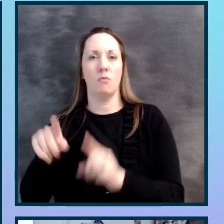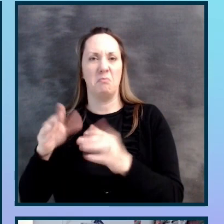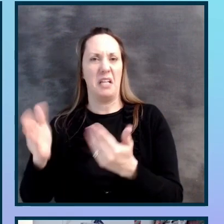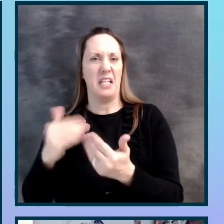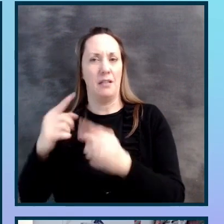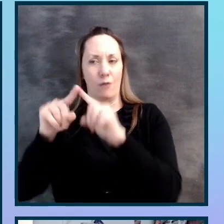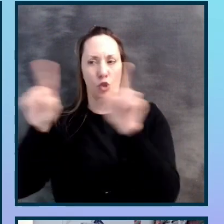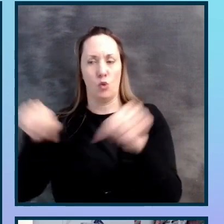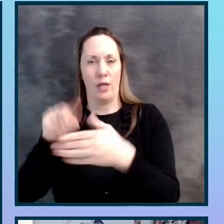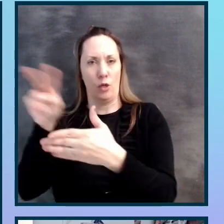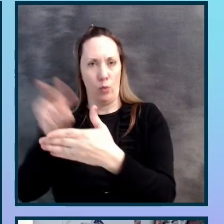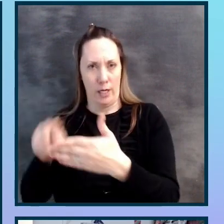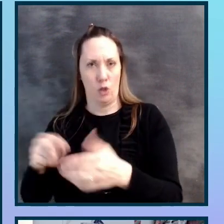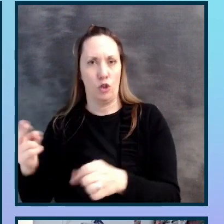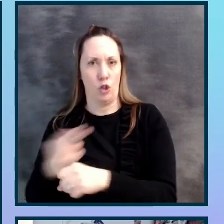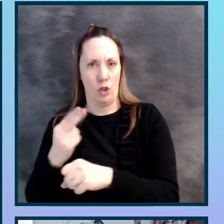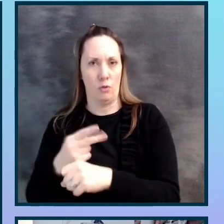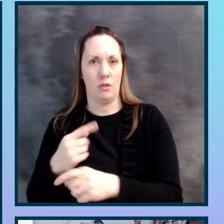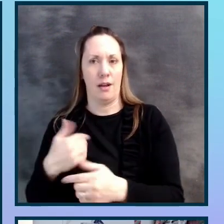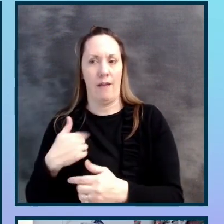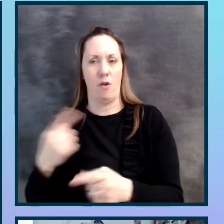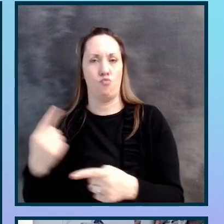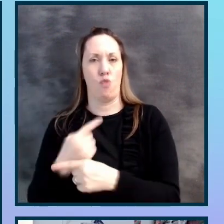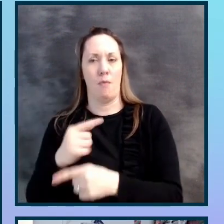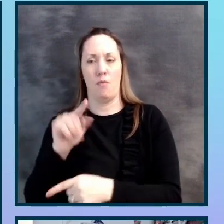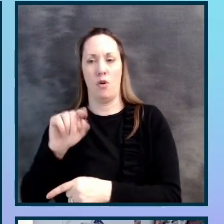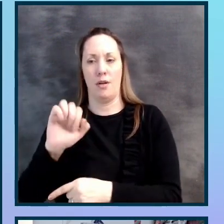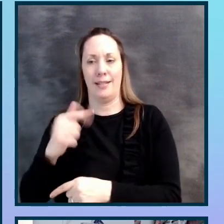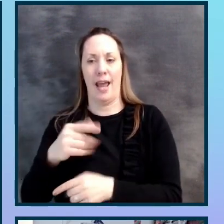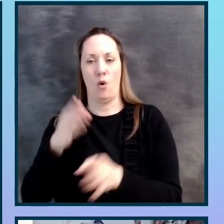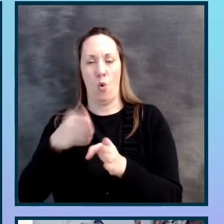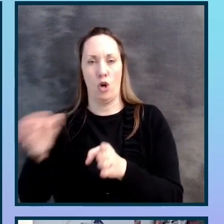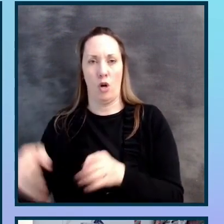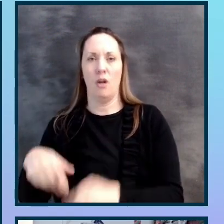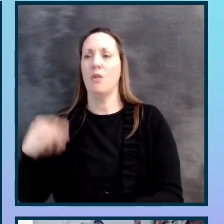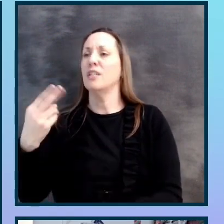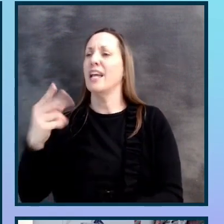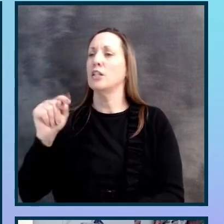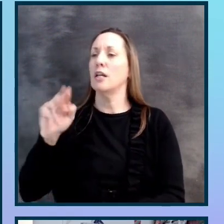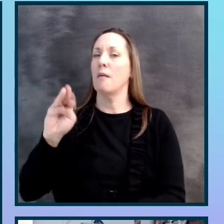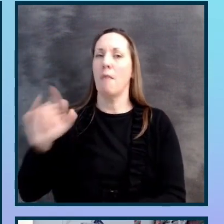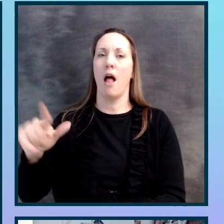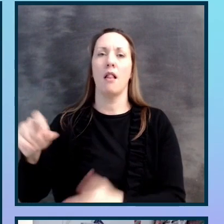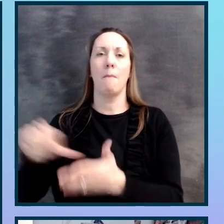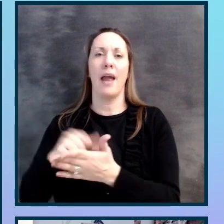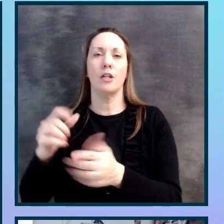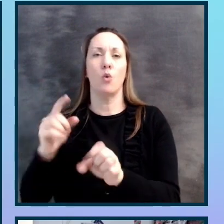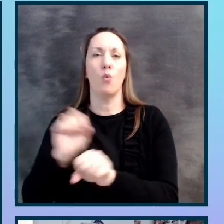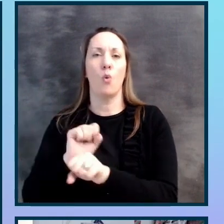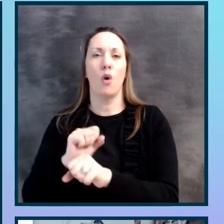with a proper tagging order. These HTML pages will also work with refreshable Braille displays.